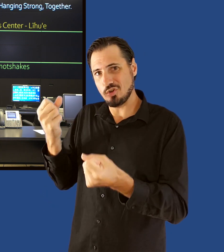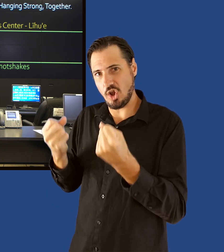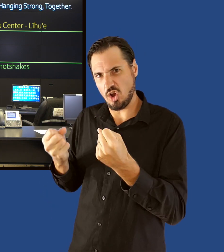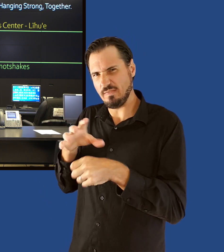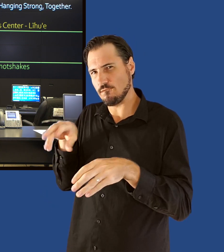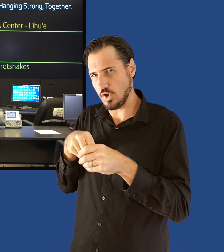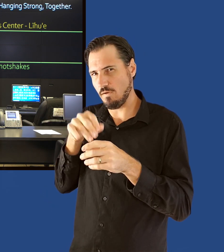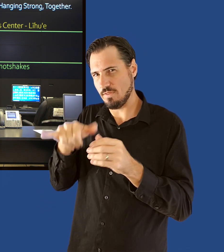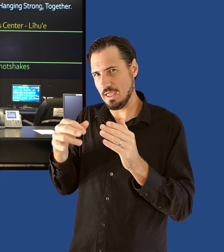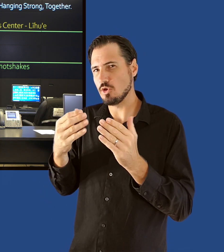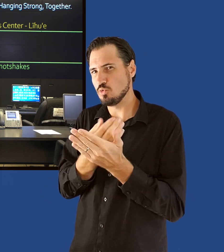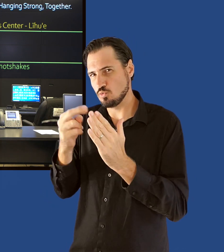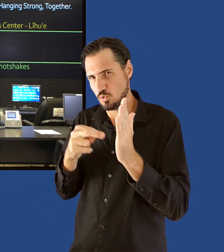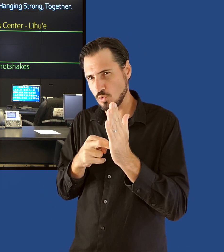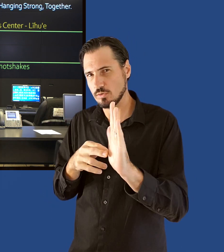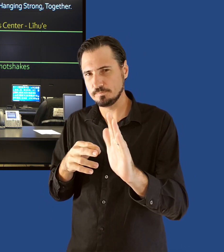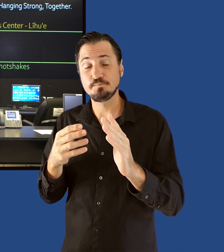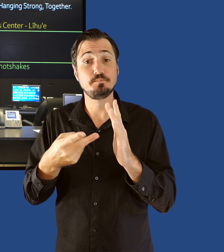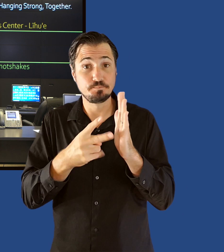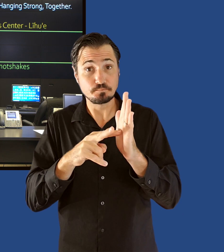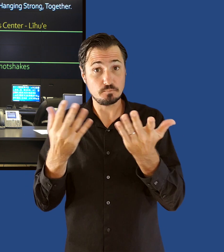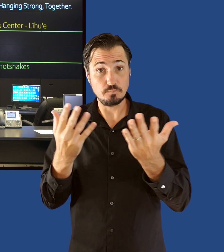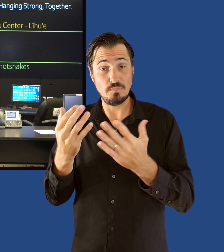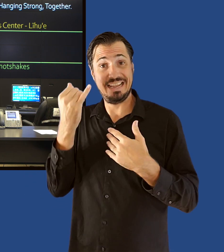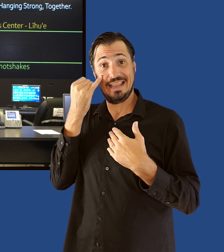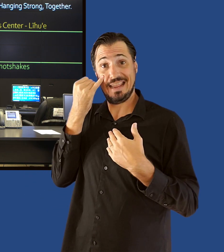both the driver and the rental company are subject to the citation.